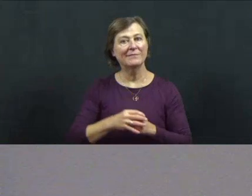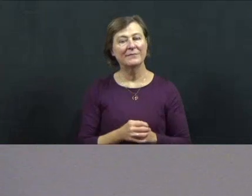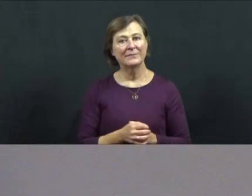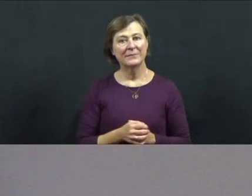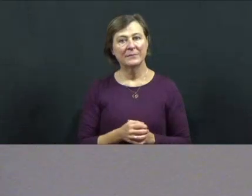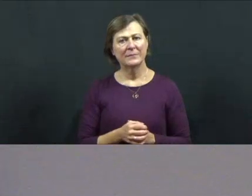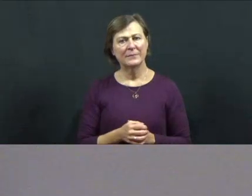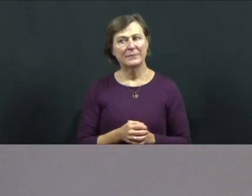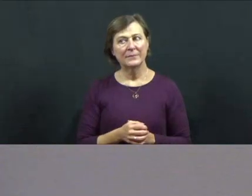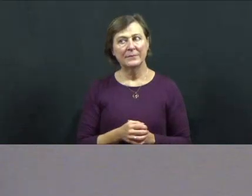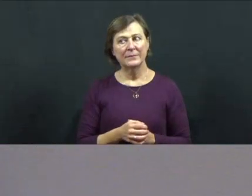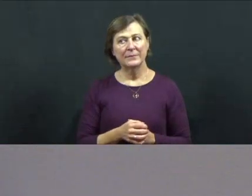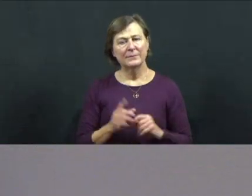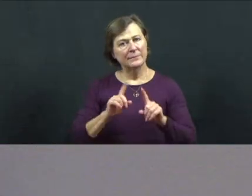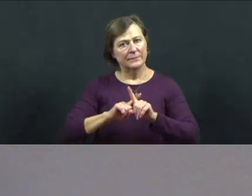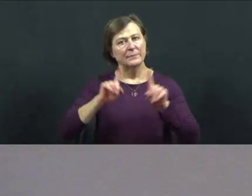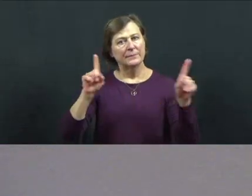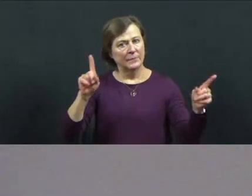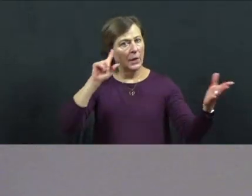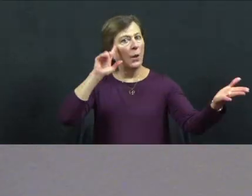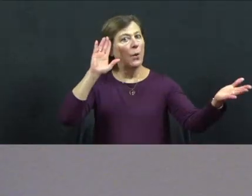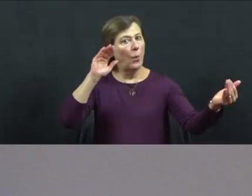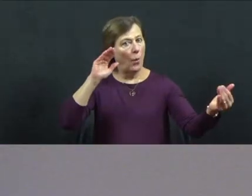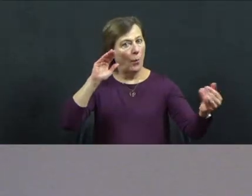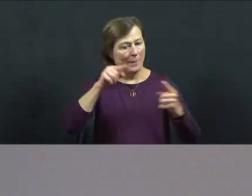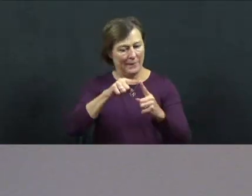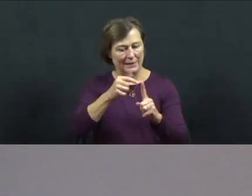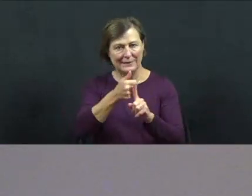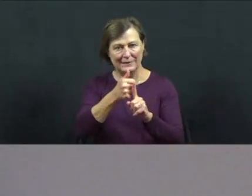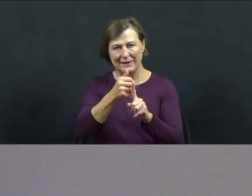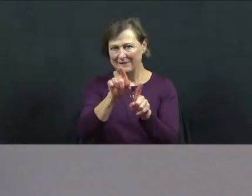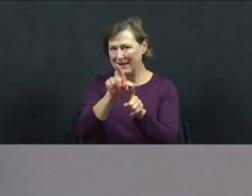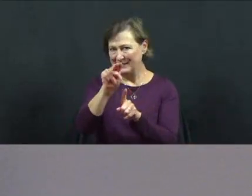But hope, as a noun, is not going to be enough